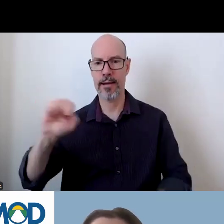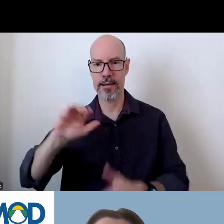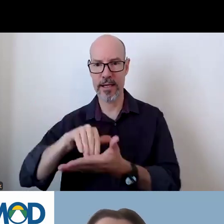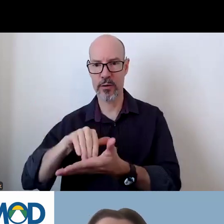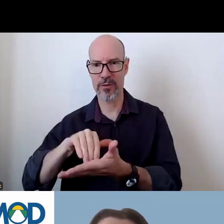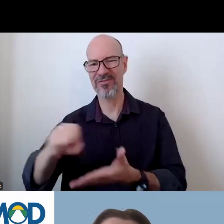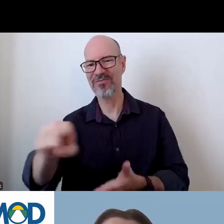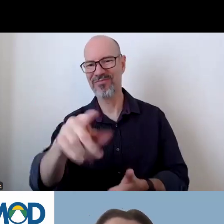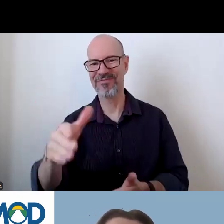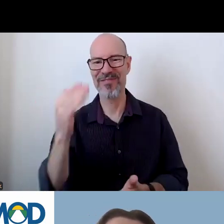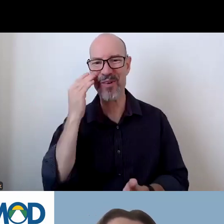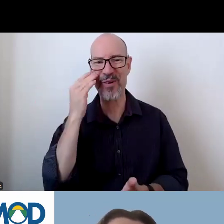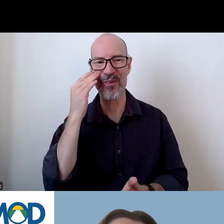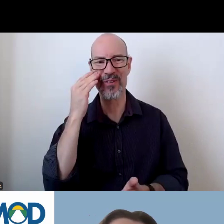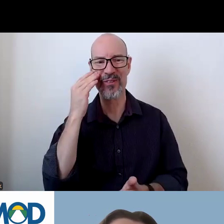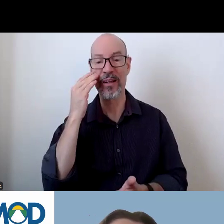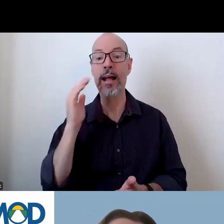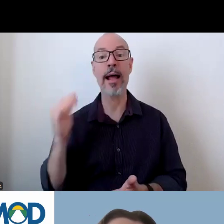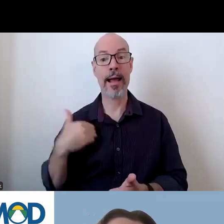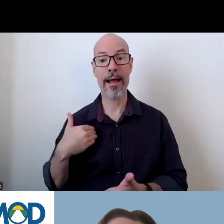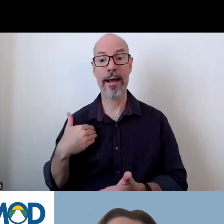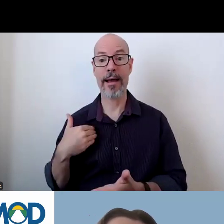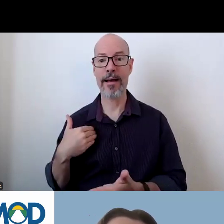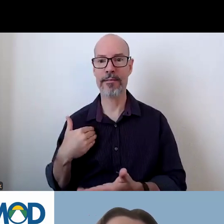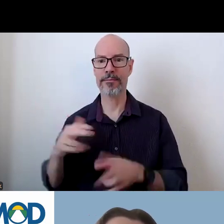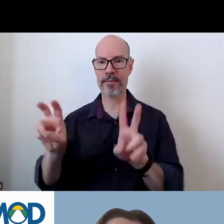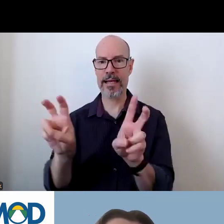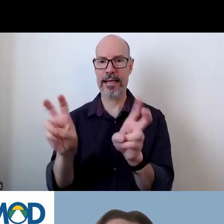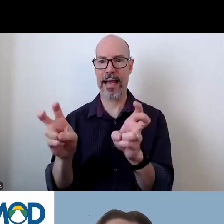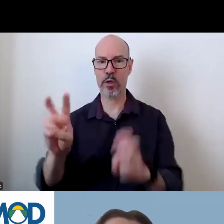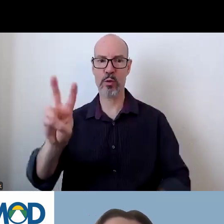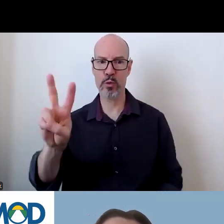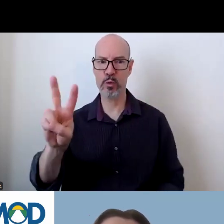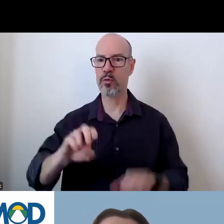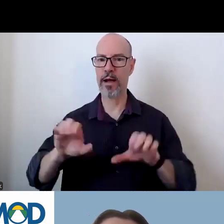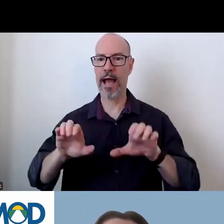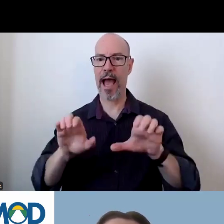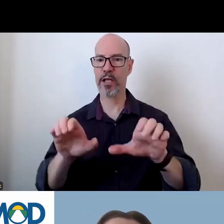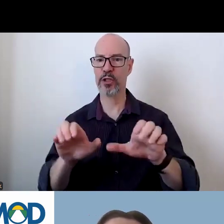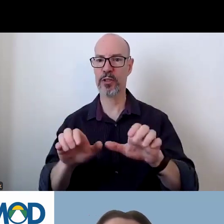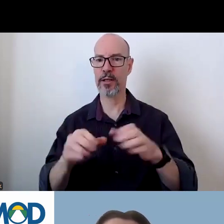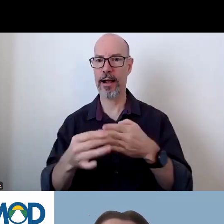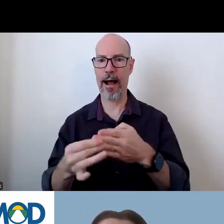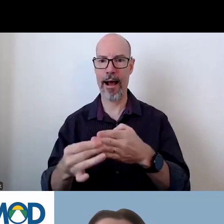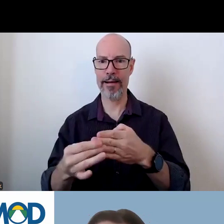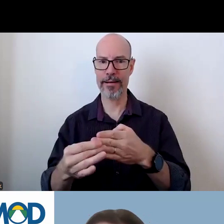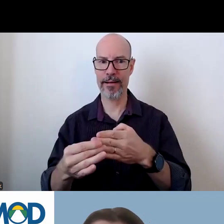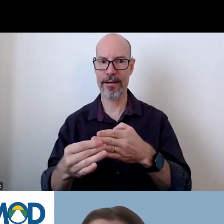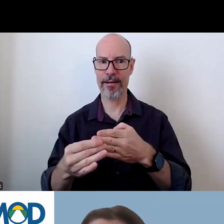are familiar with them. We have the Title II action guide that goes over all of your legal requirements, but also a